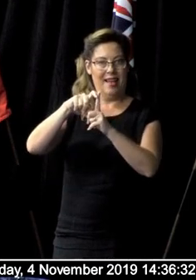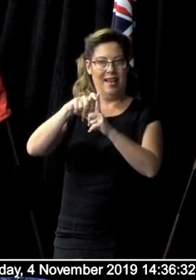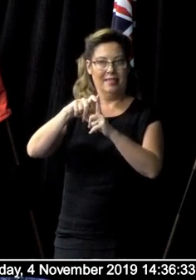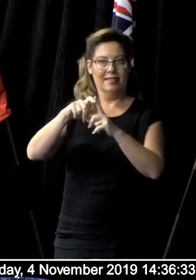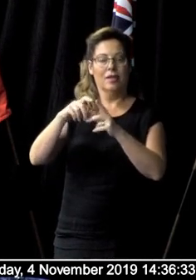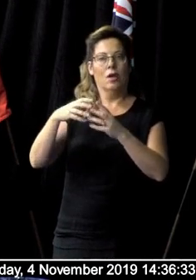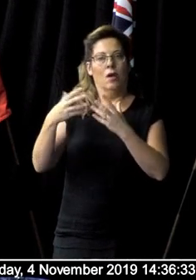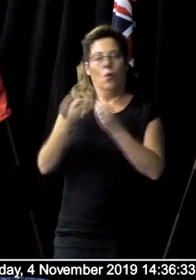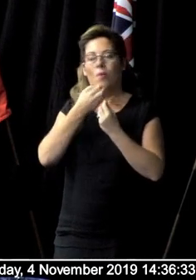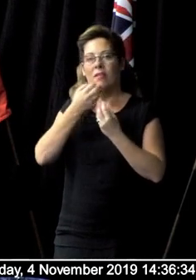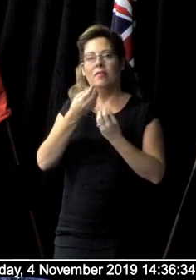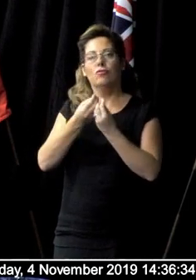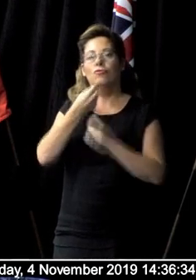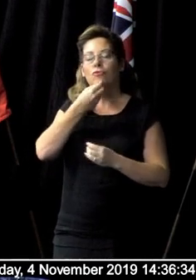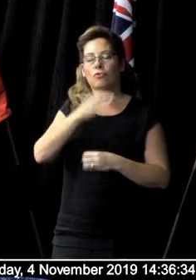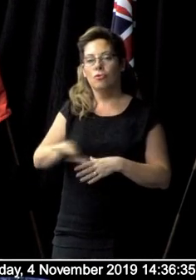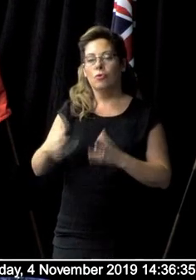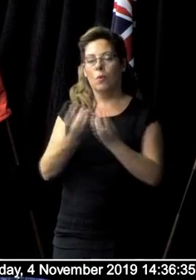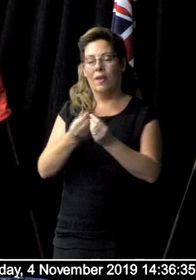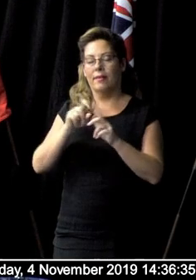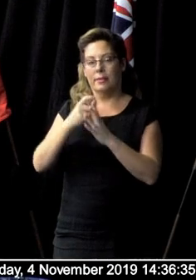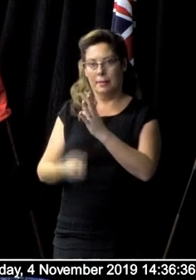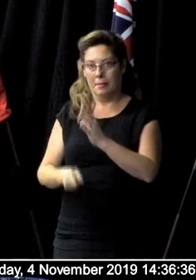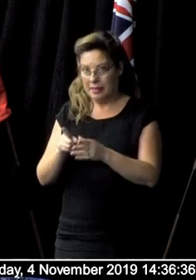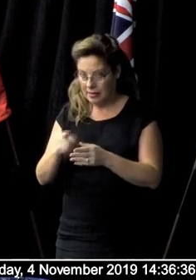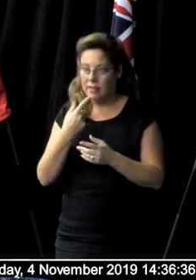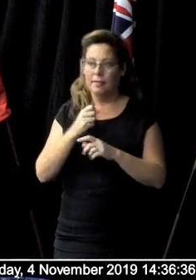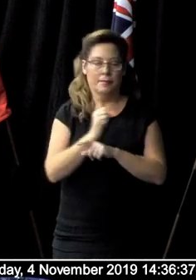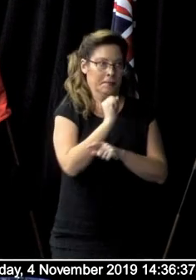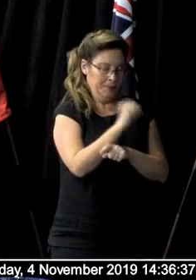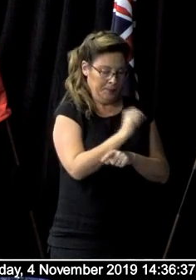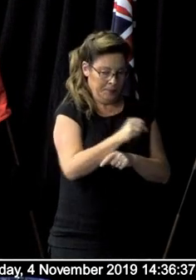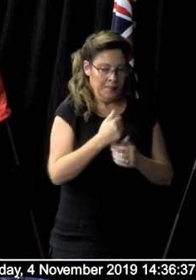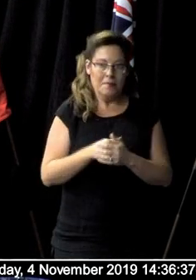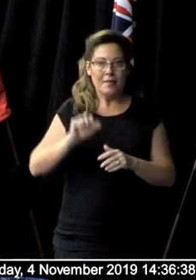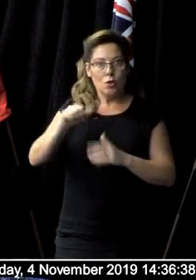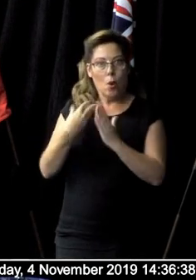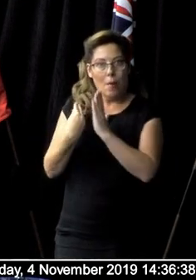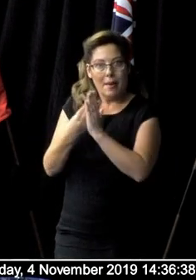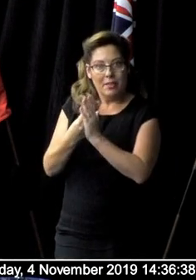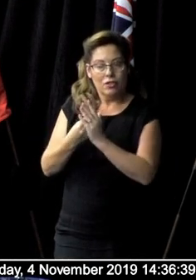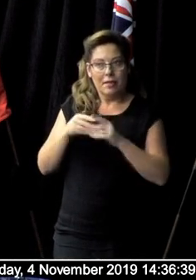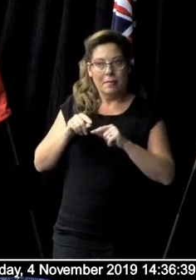And that membership is a consequence, in part, of your son,